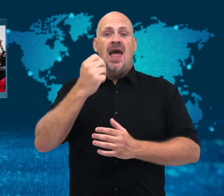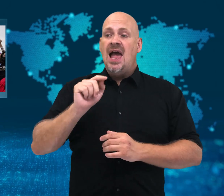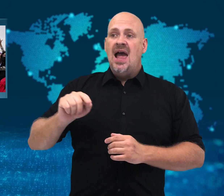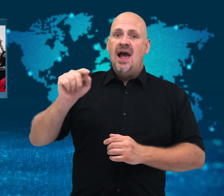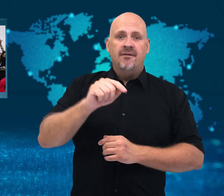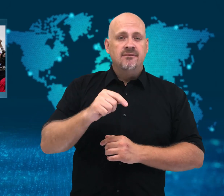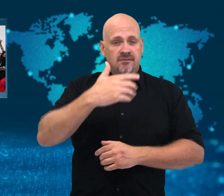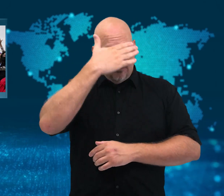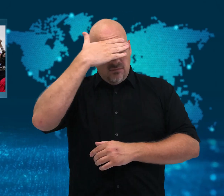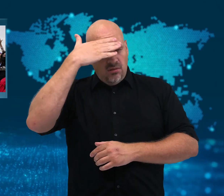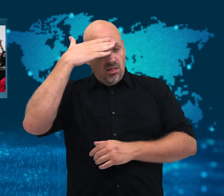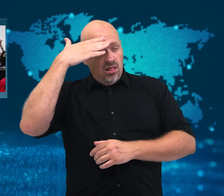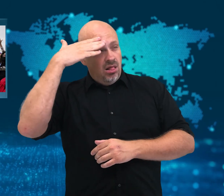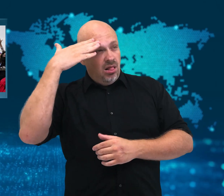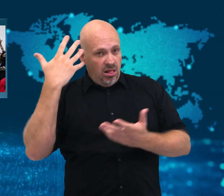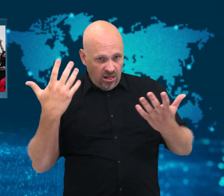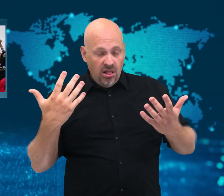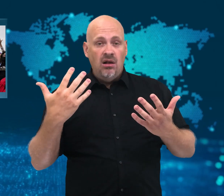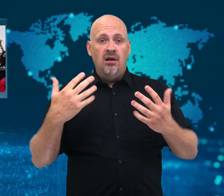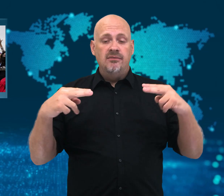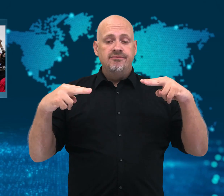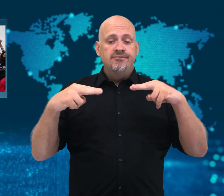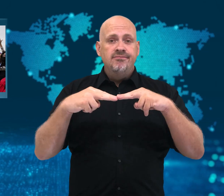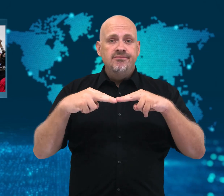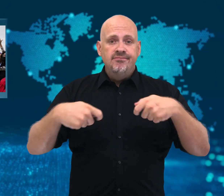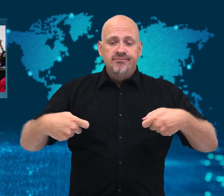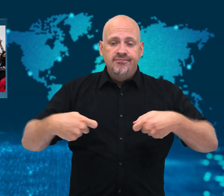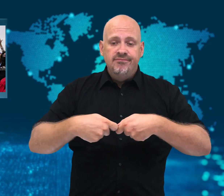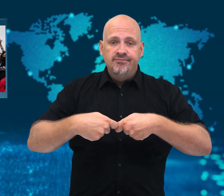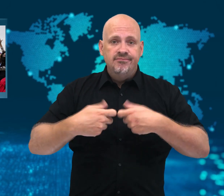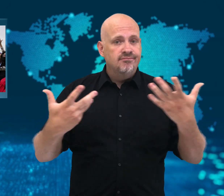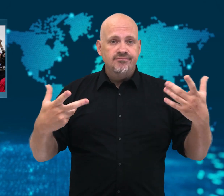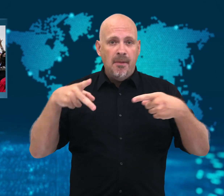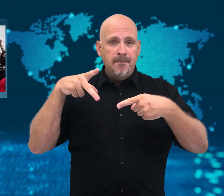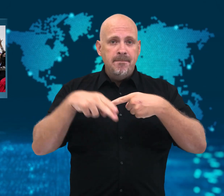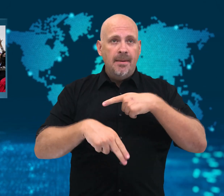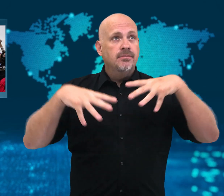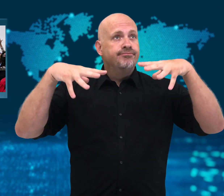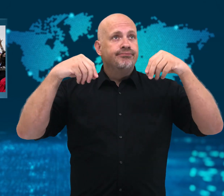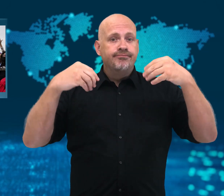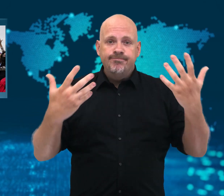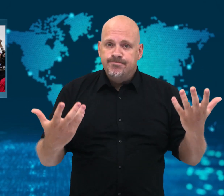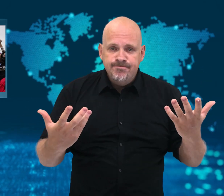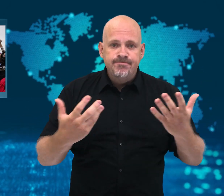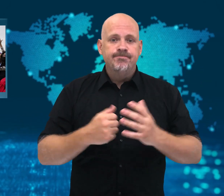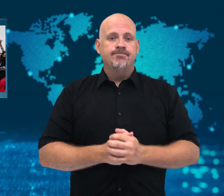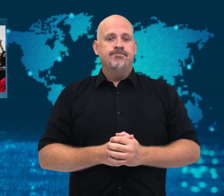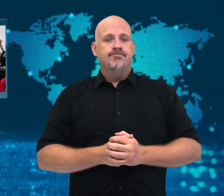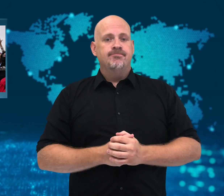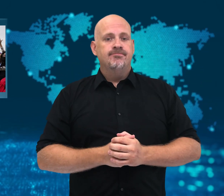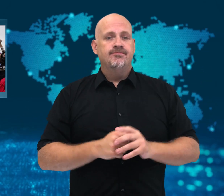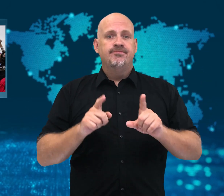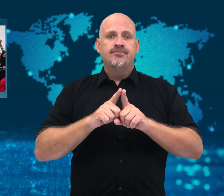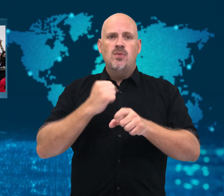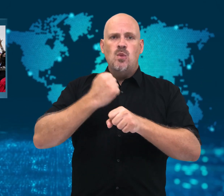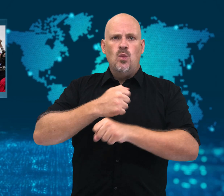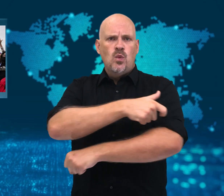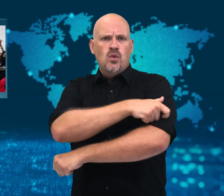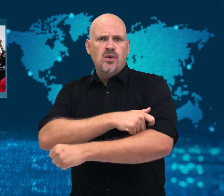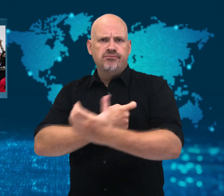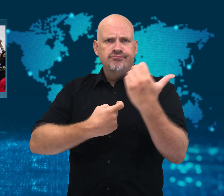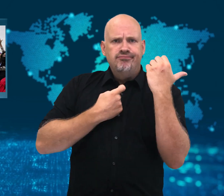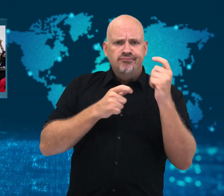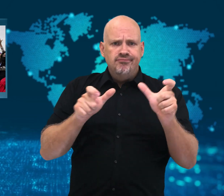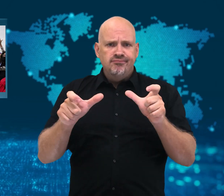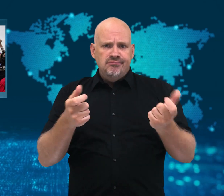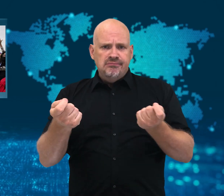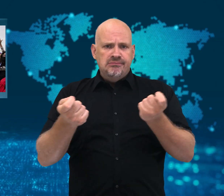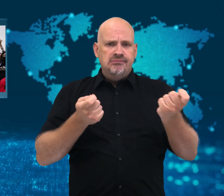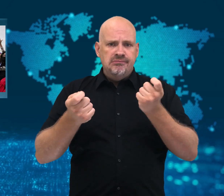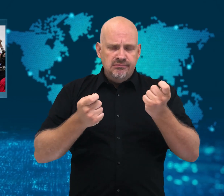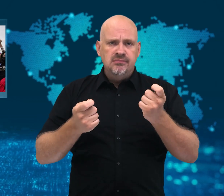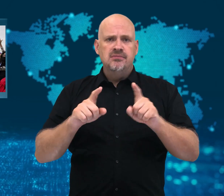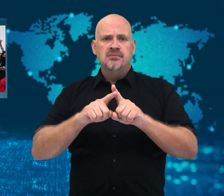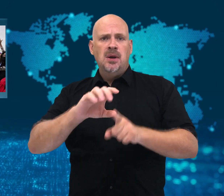Security forces and plain clothes police arrested dozens of people.